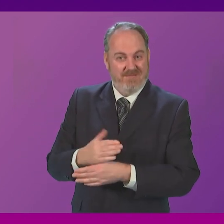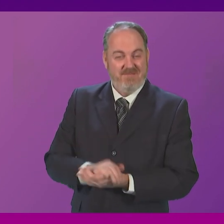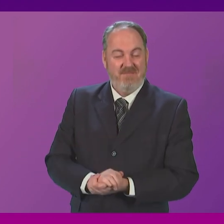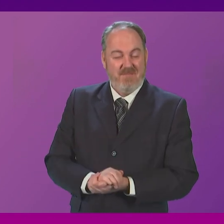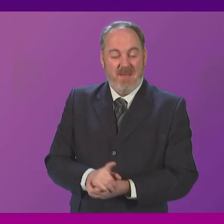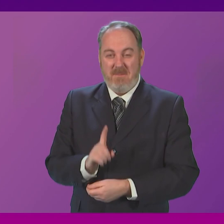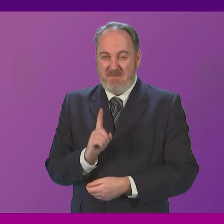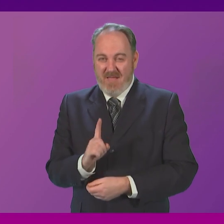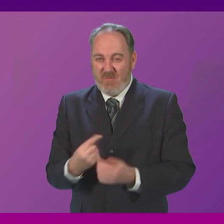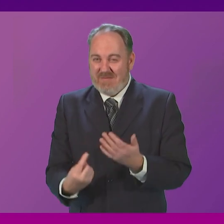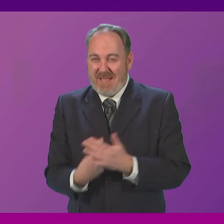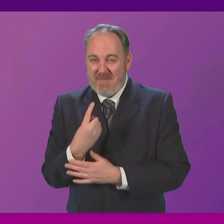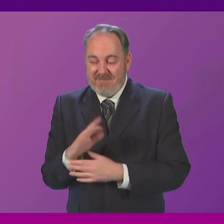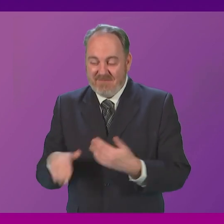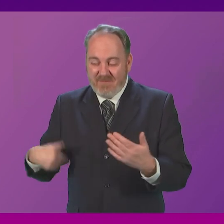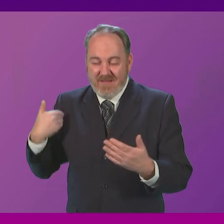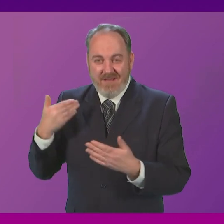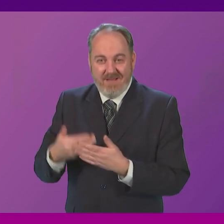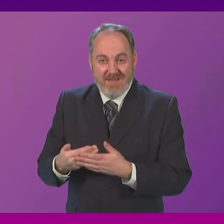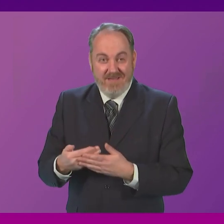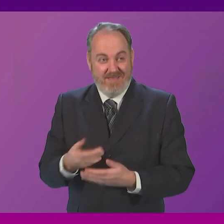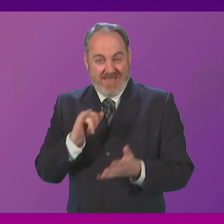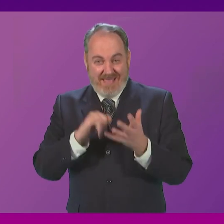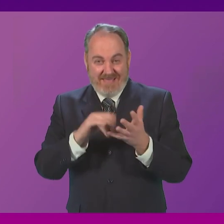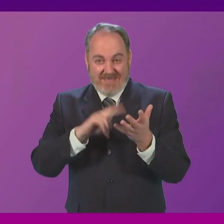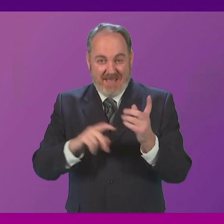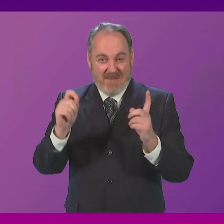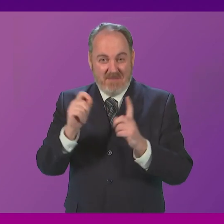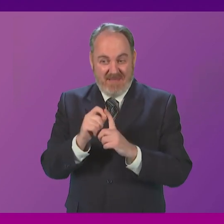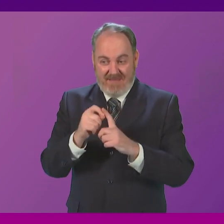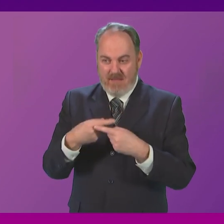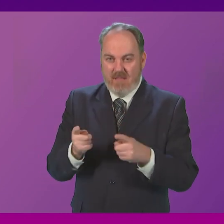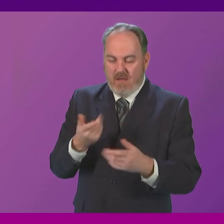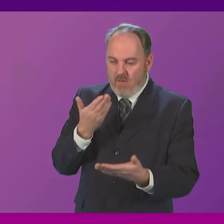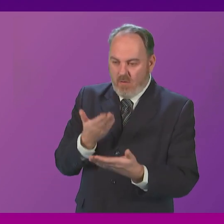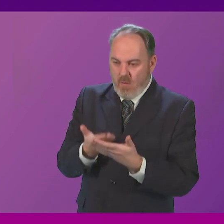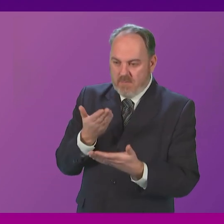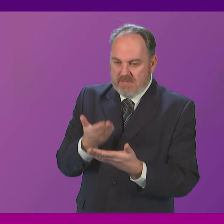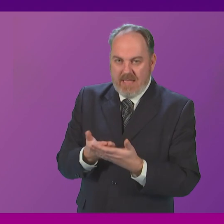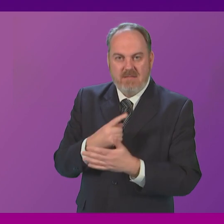Instead, we have seen the party of Government being consumed by the debate on independence